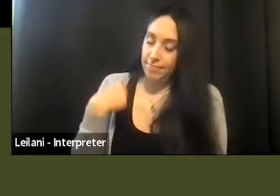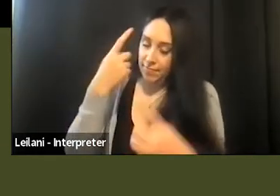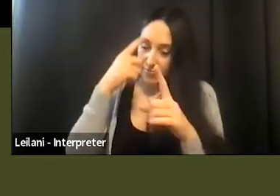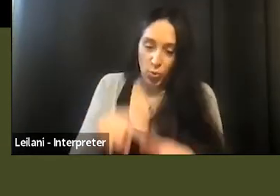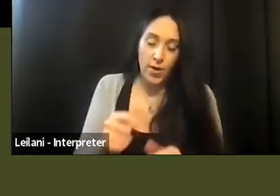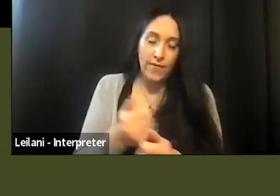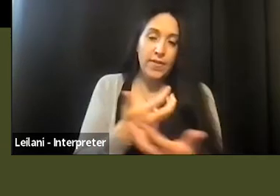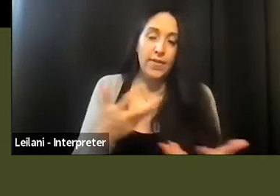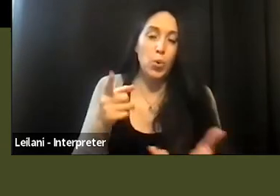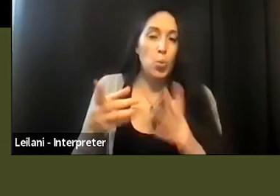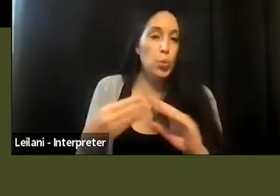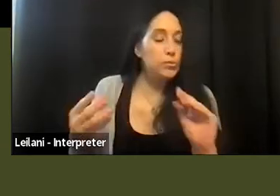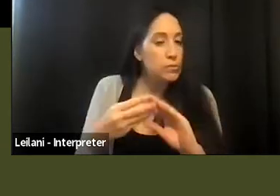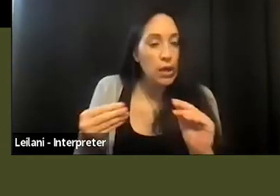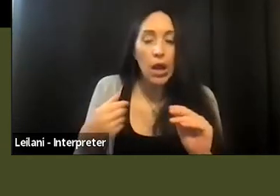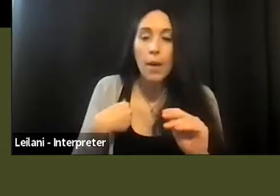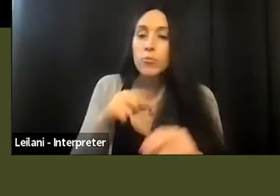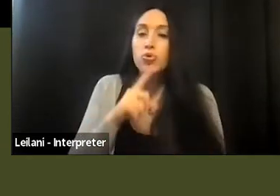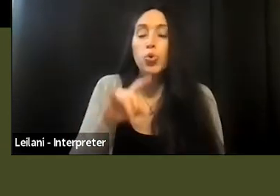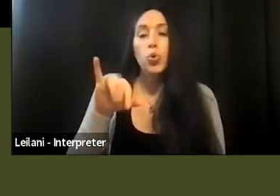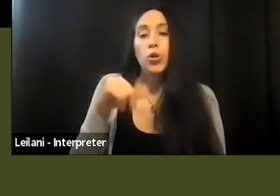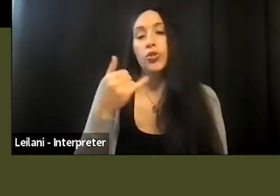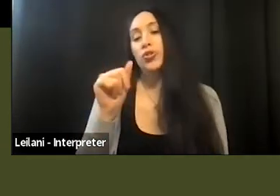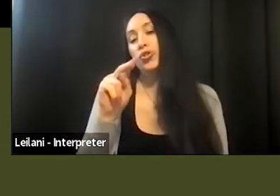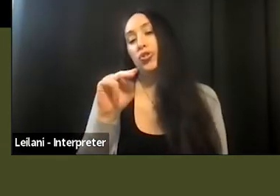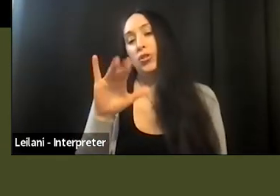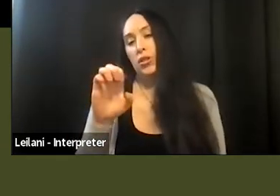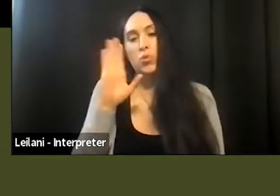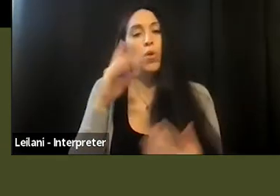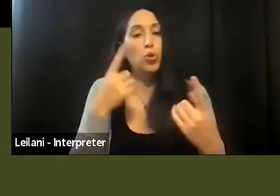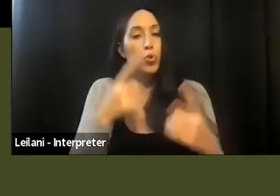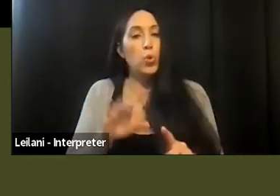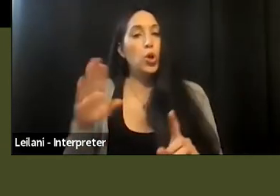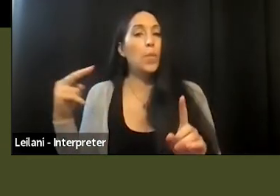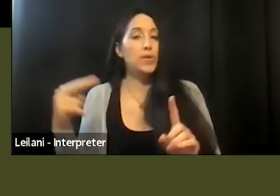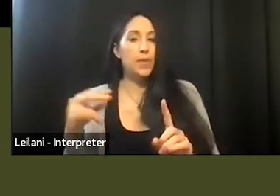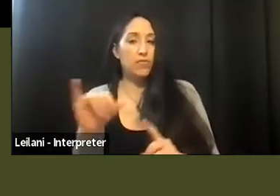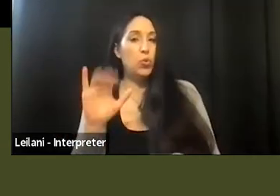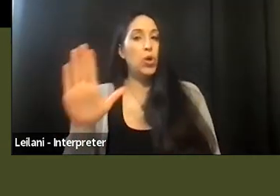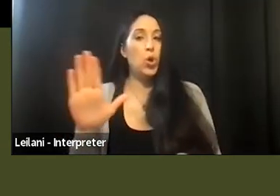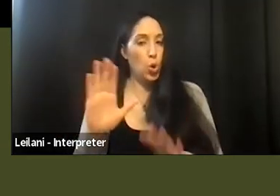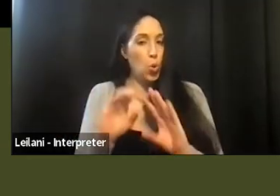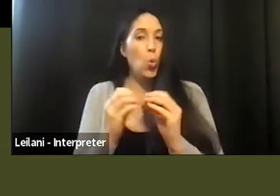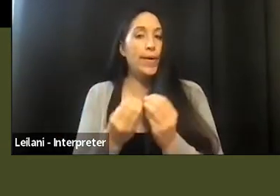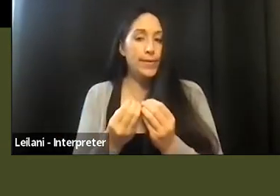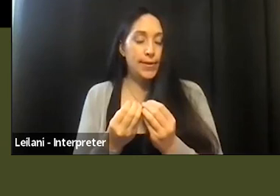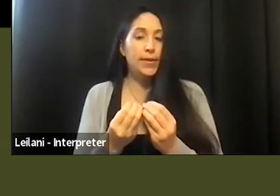and I'm sure that Janiece would agree from her perspective and what her organization is doing also.